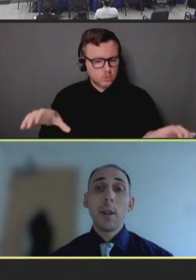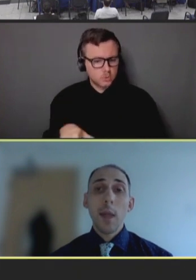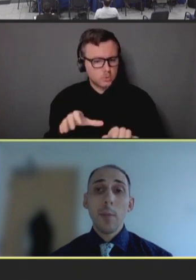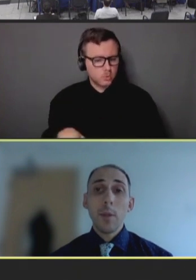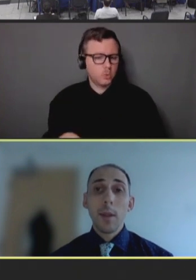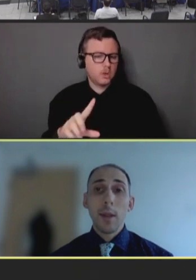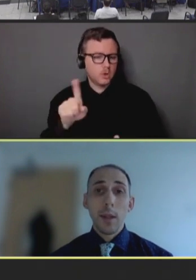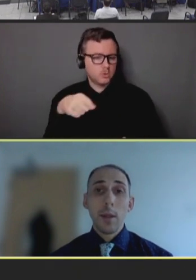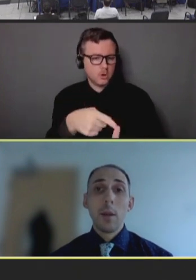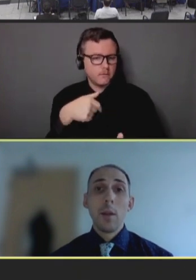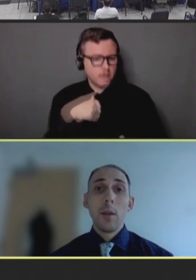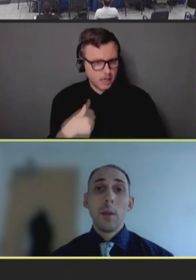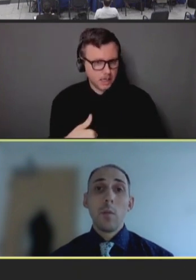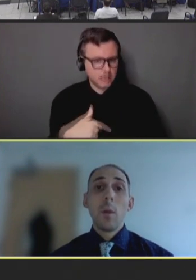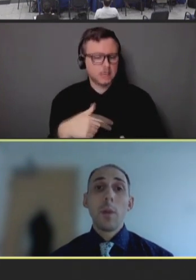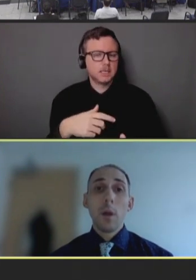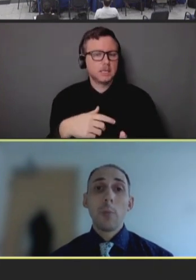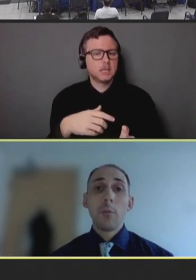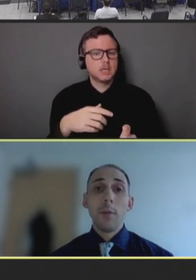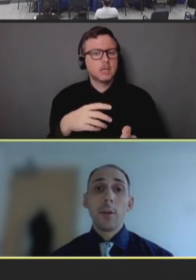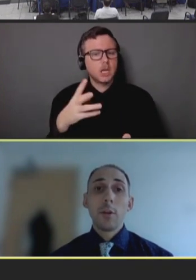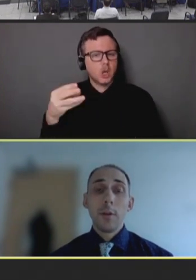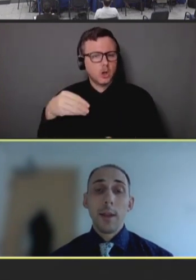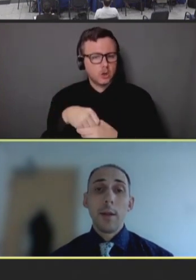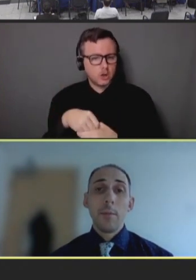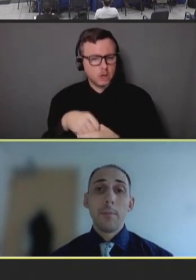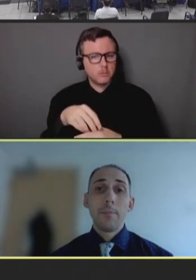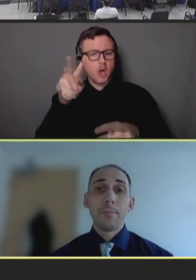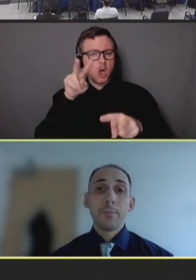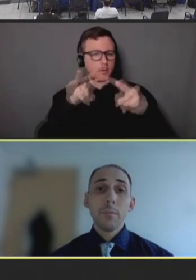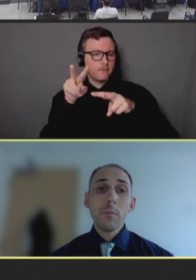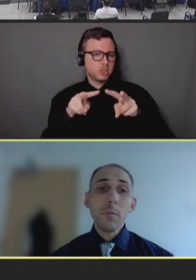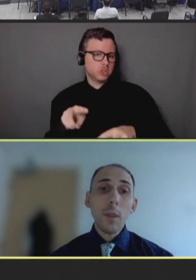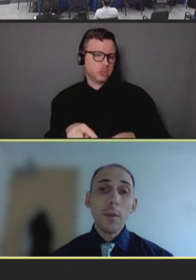emulating it with our observational data.